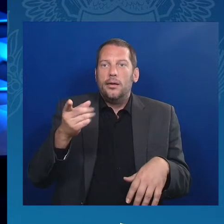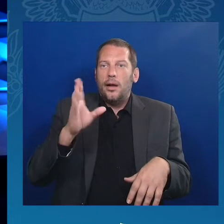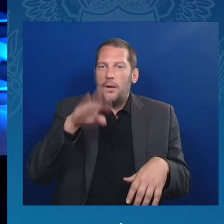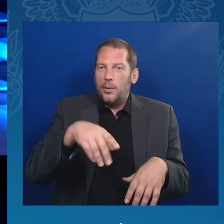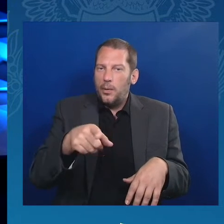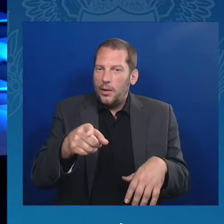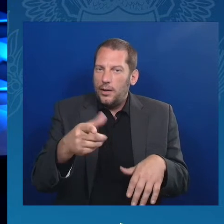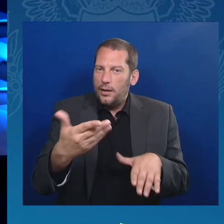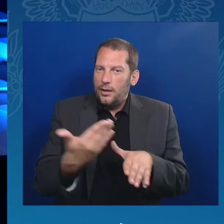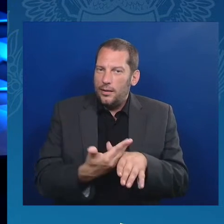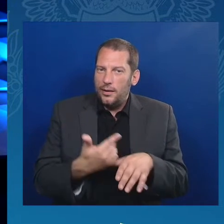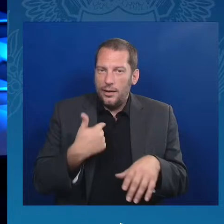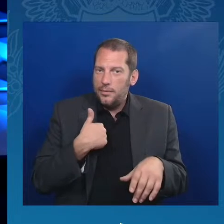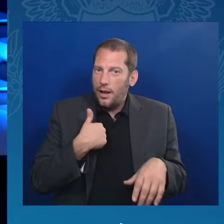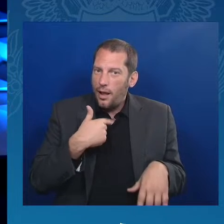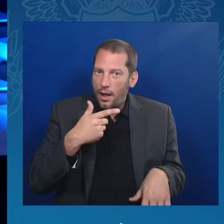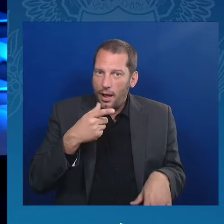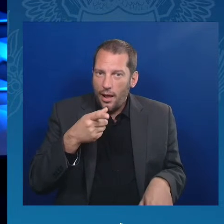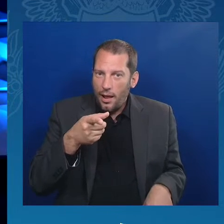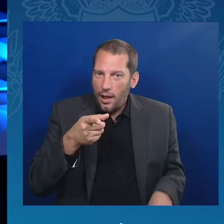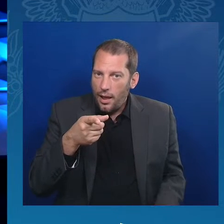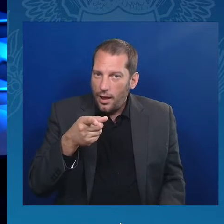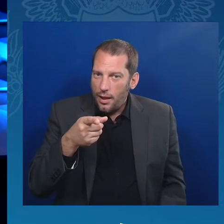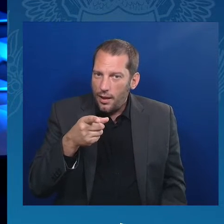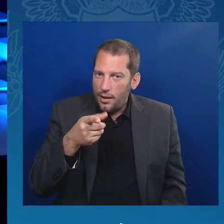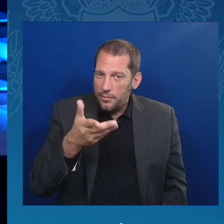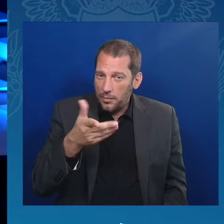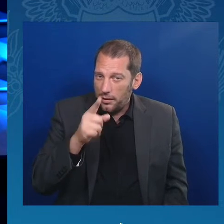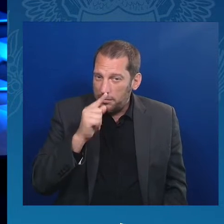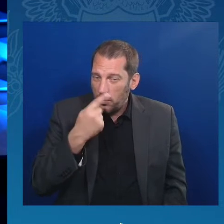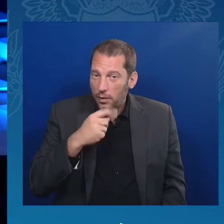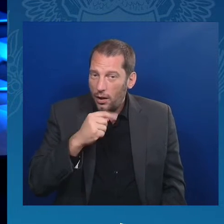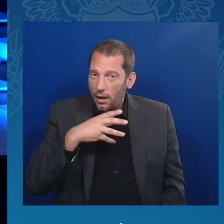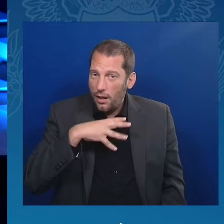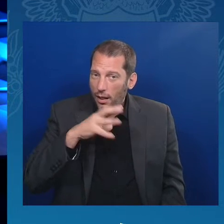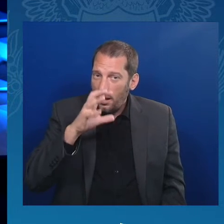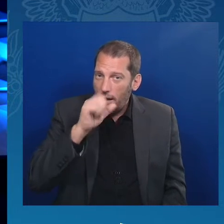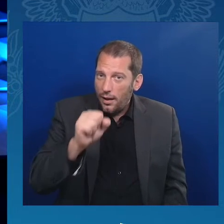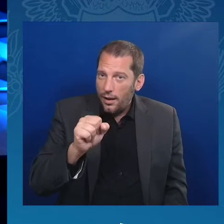The Vice President: I'm very impressed. Mr. Harvey: All I got to do is say something controversial.